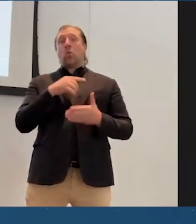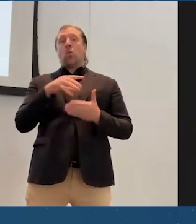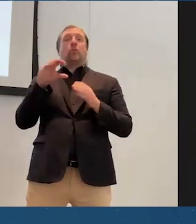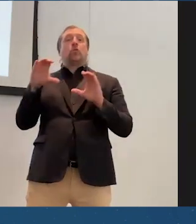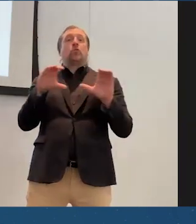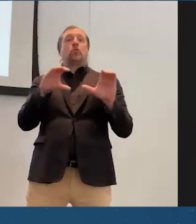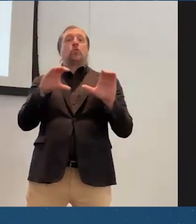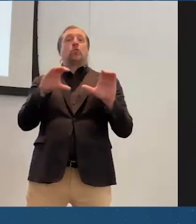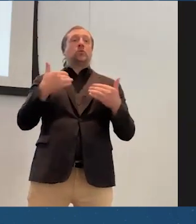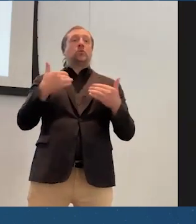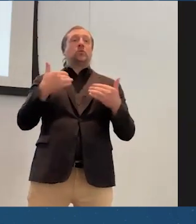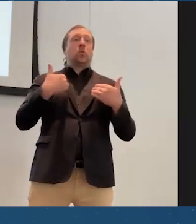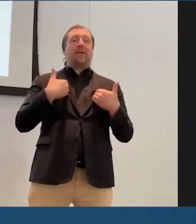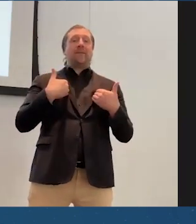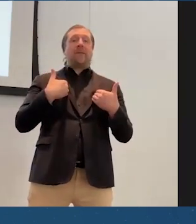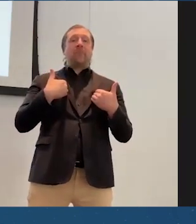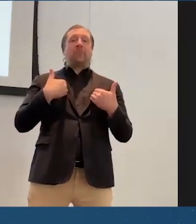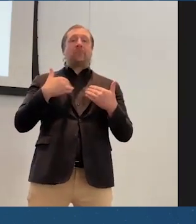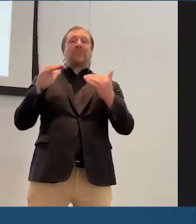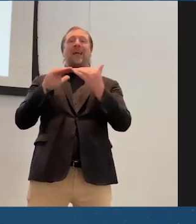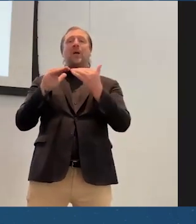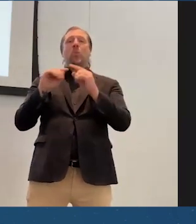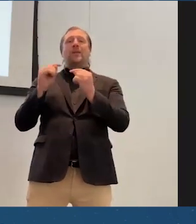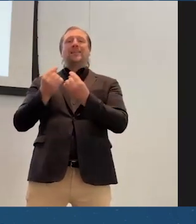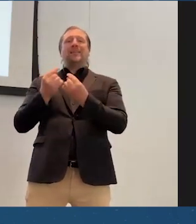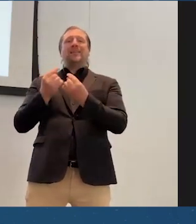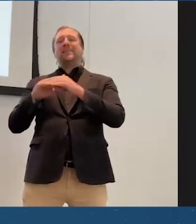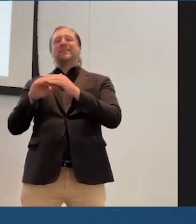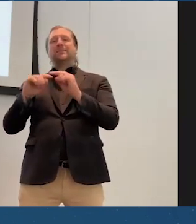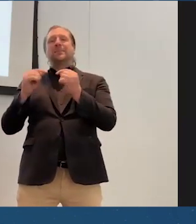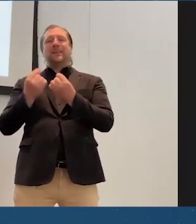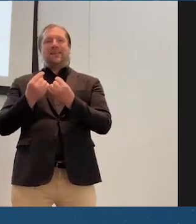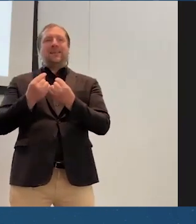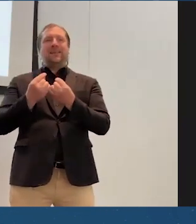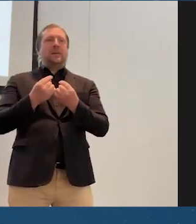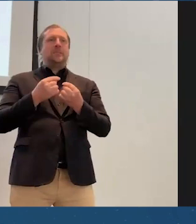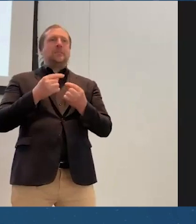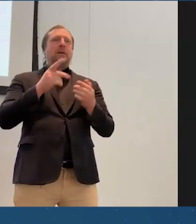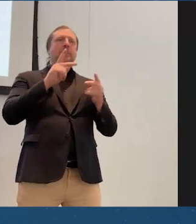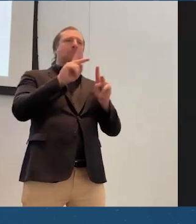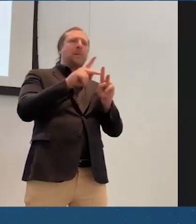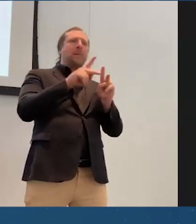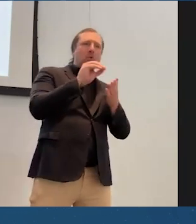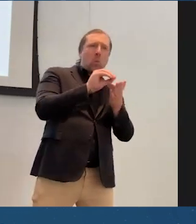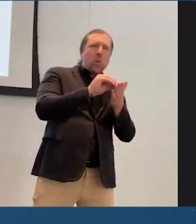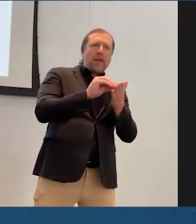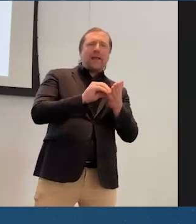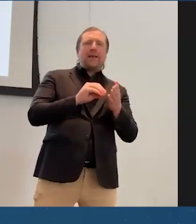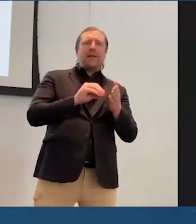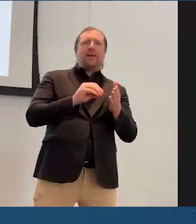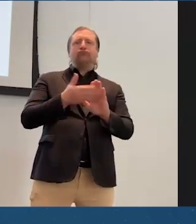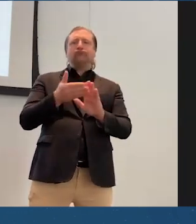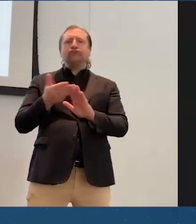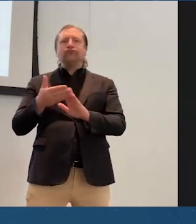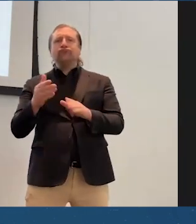we have equity team, accessibility team be the ones that are note taking and facilitating in small groups